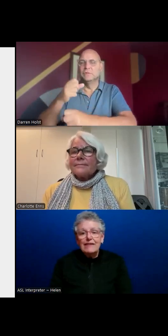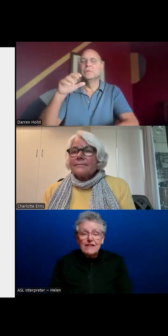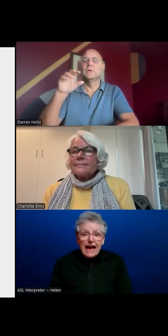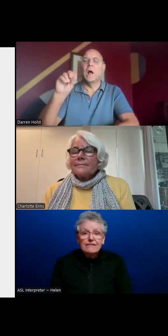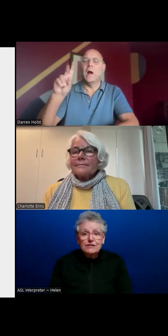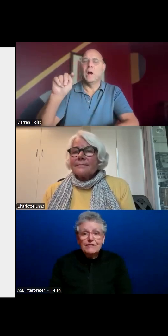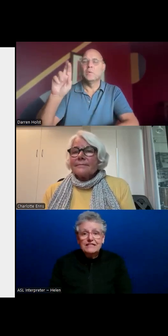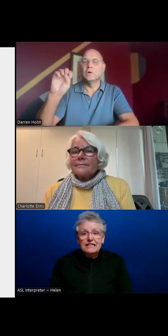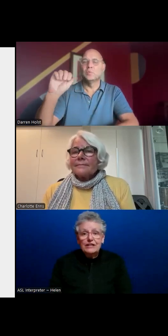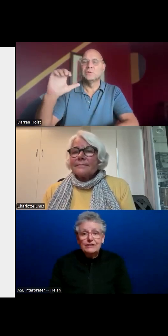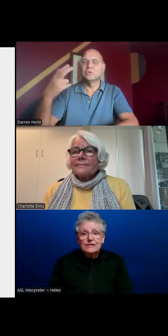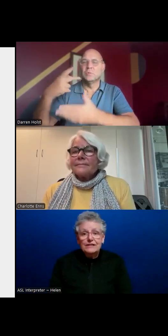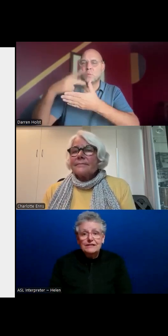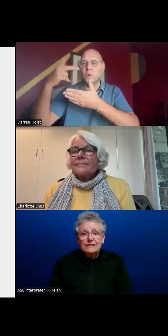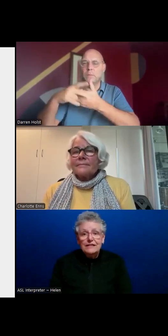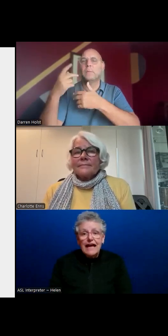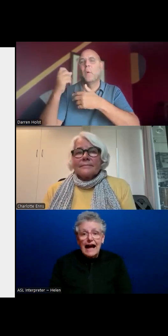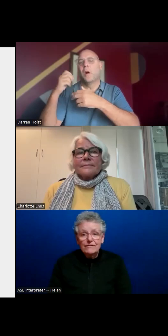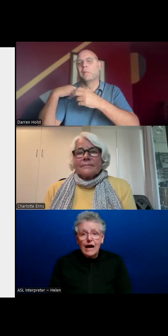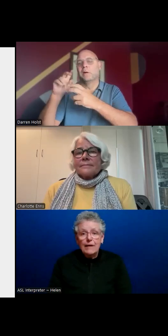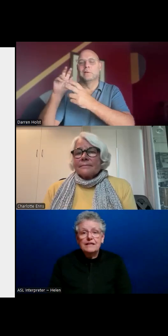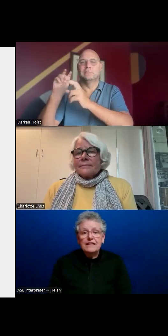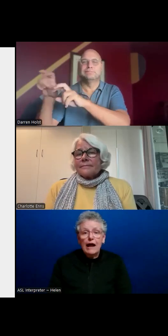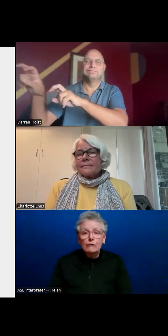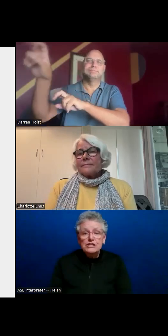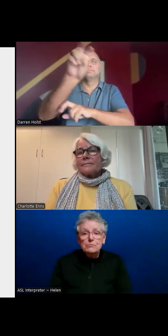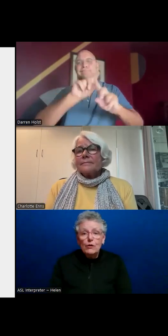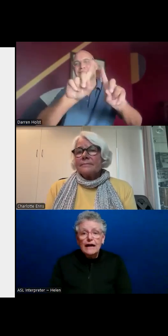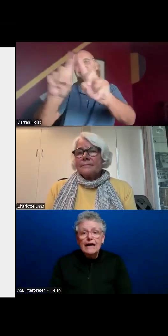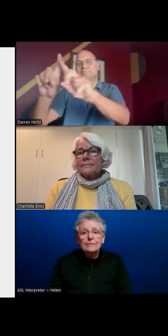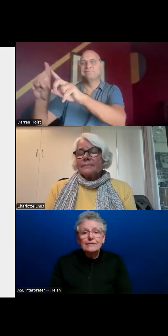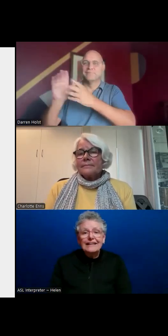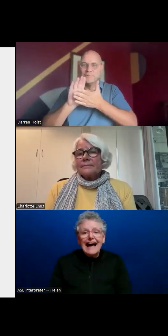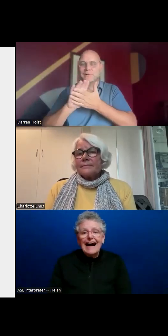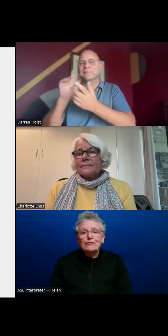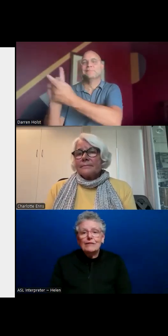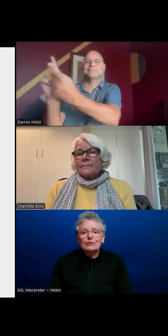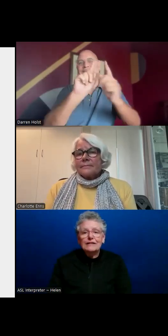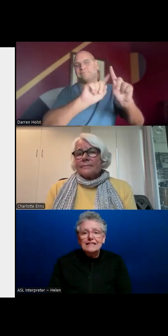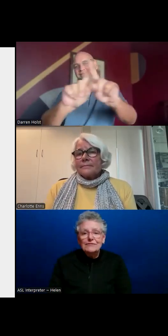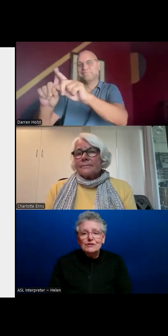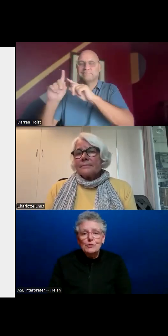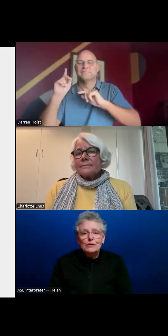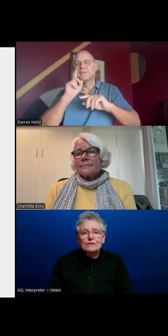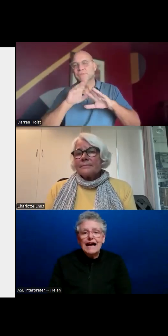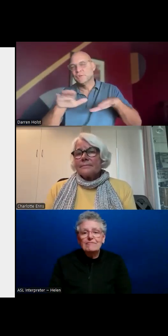and I've done that for 17 years. I've been in the outreach program. I've traveled to a lot of different schools.